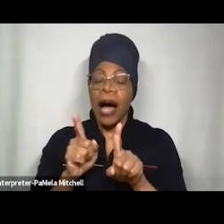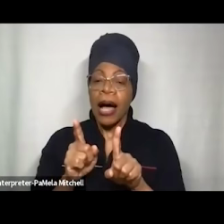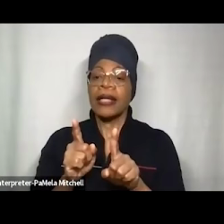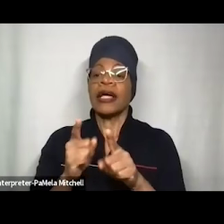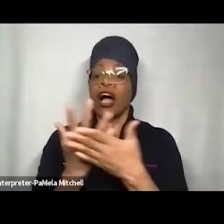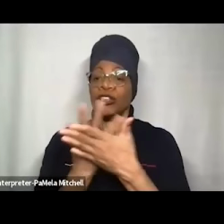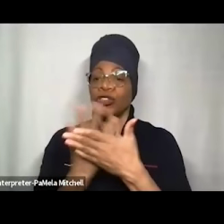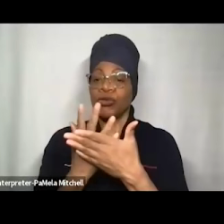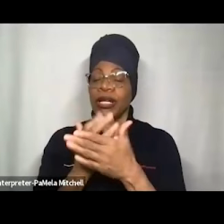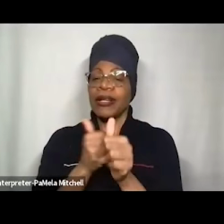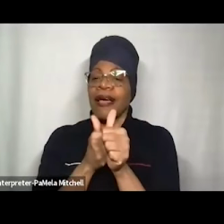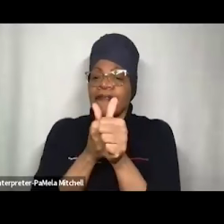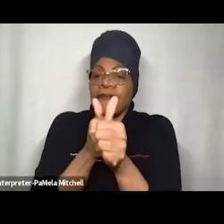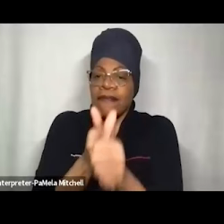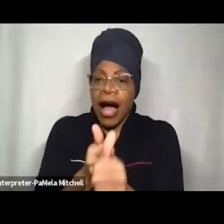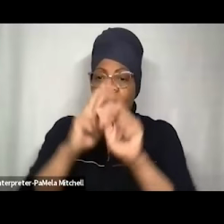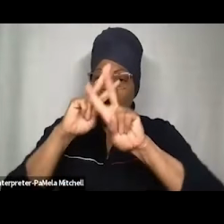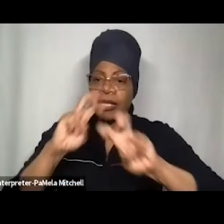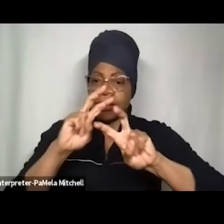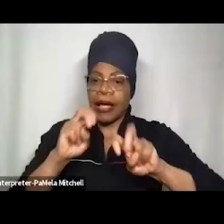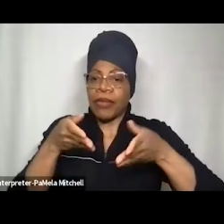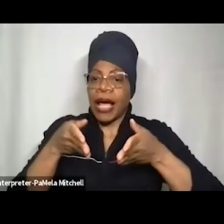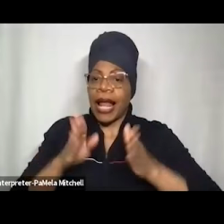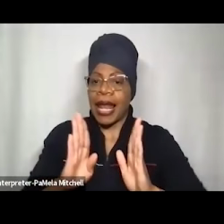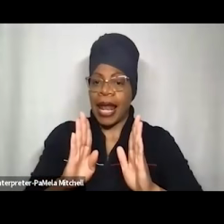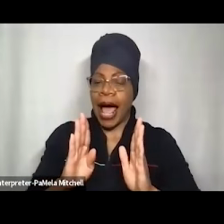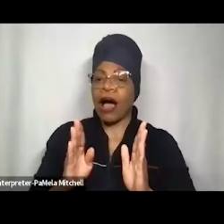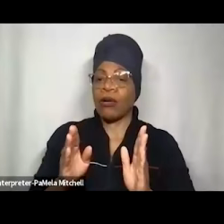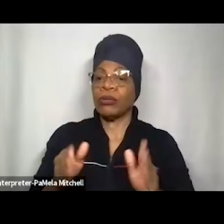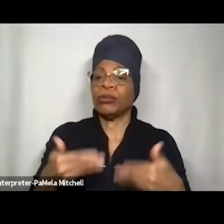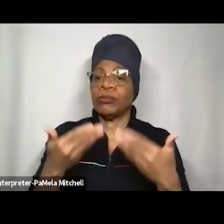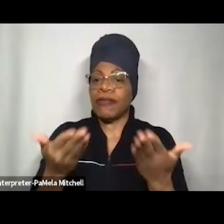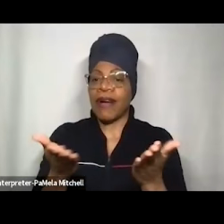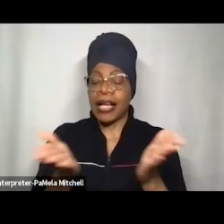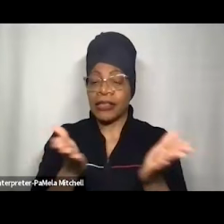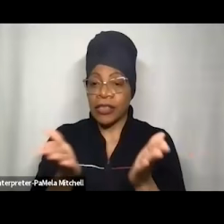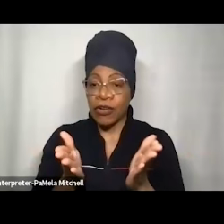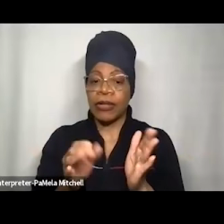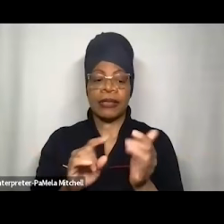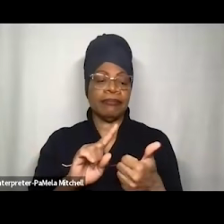that would allow us to titrate services and to identify and prioritize level of care